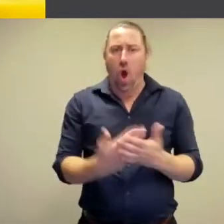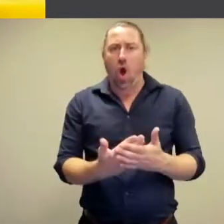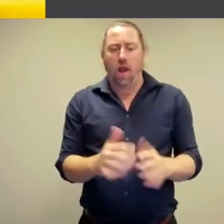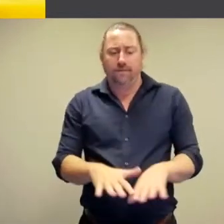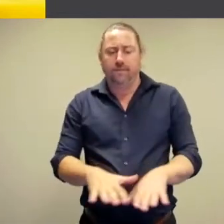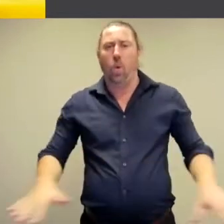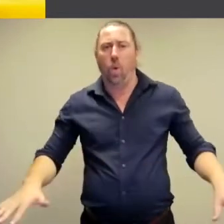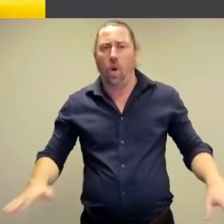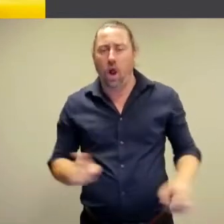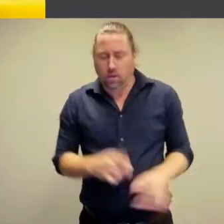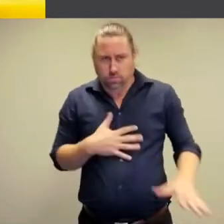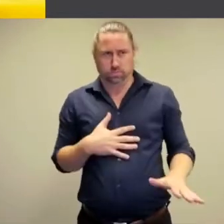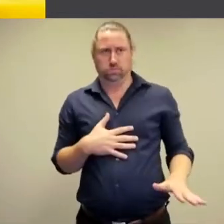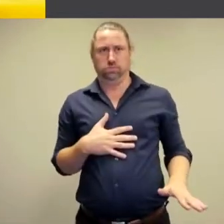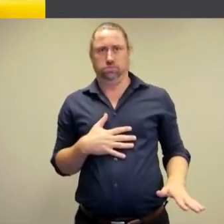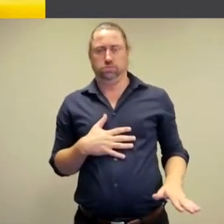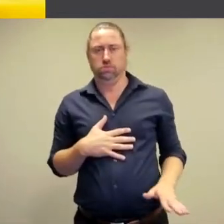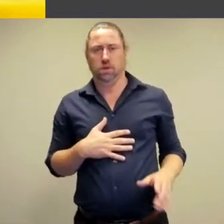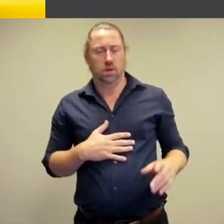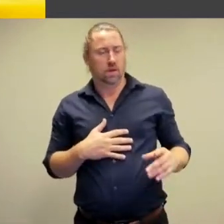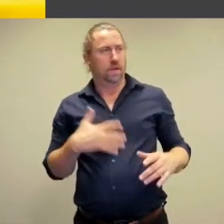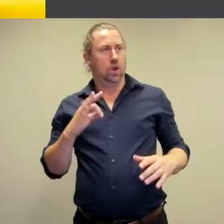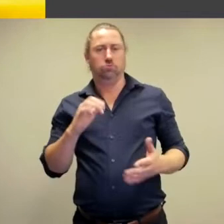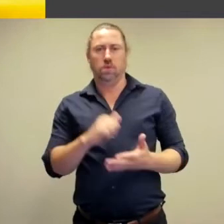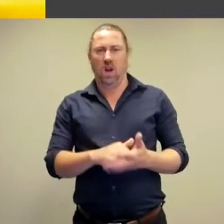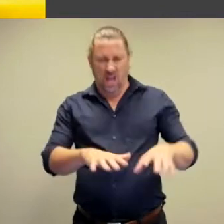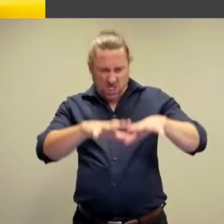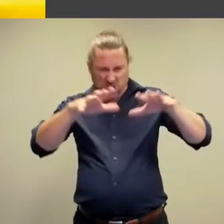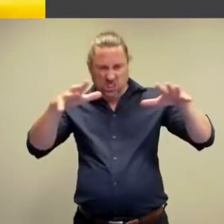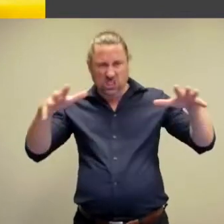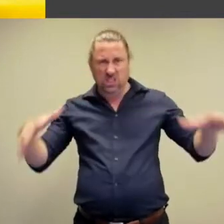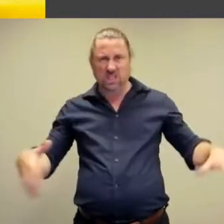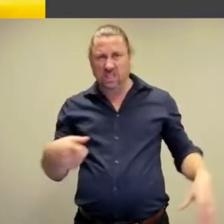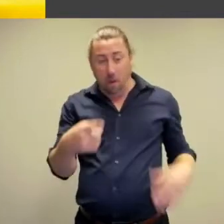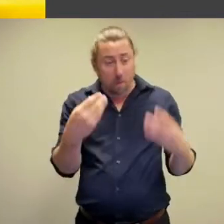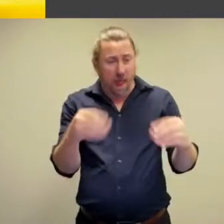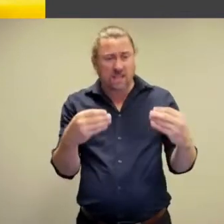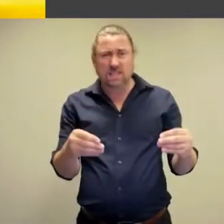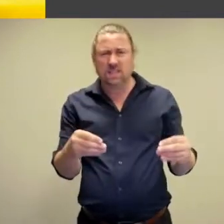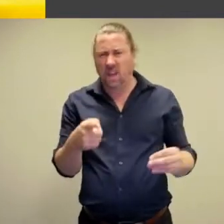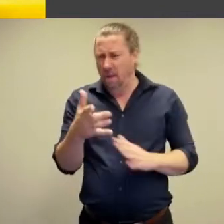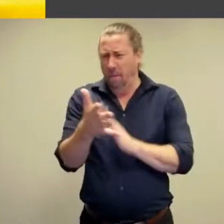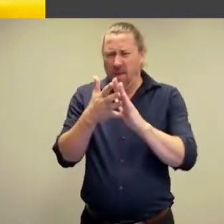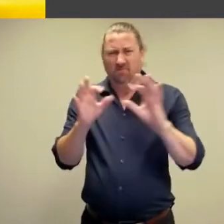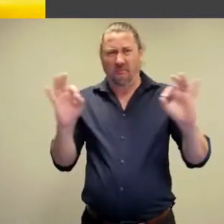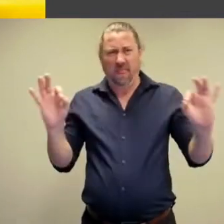jarring imagery, a mountain of